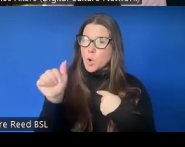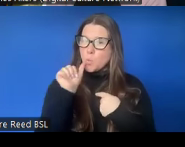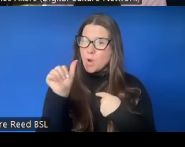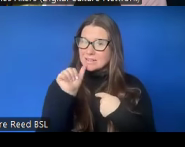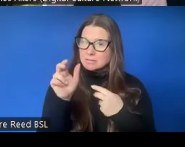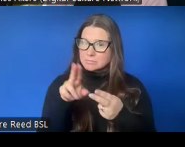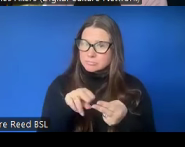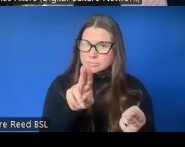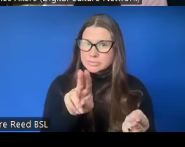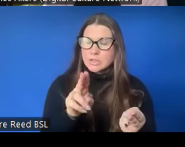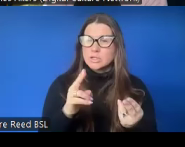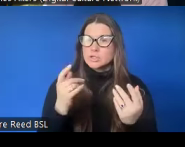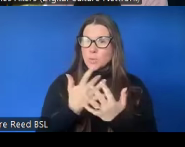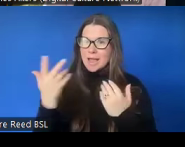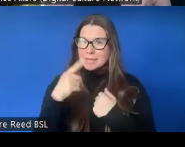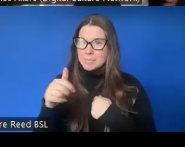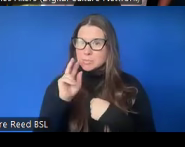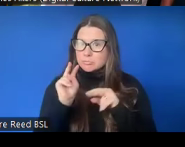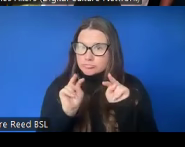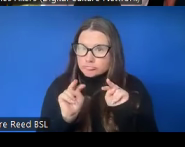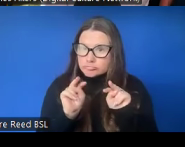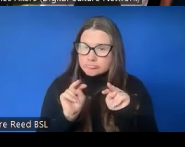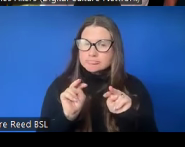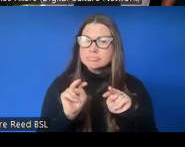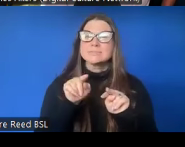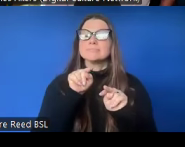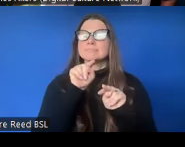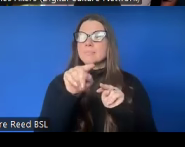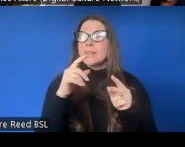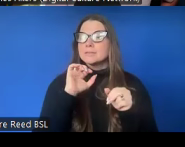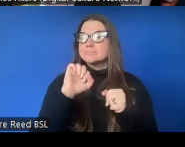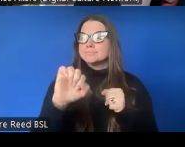How many eyes are on the content we're putting out? The type of content that you put out at this stage